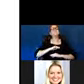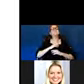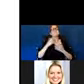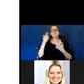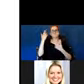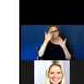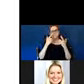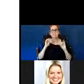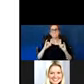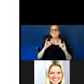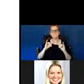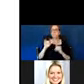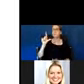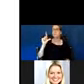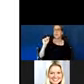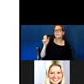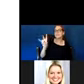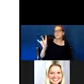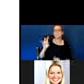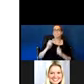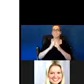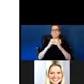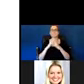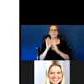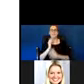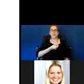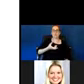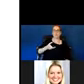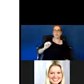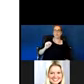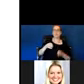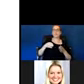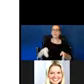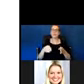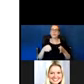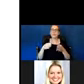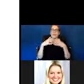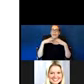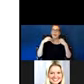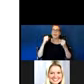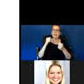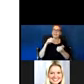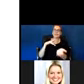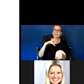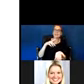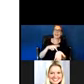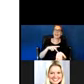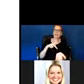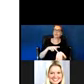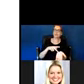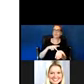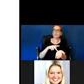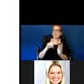our own street health psychiatry team that served folks living in Oakland with a real focus